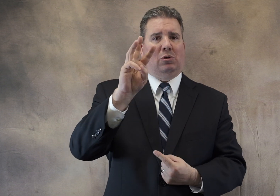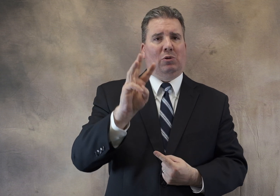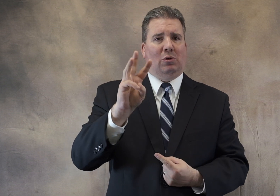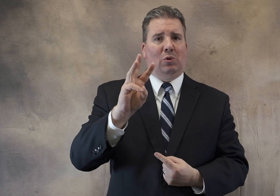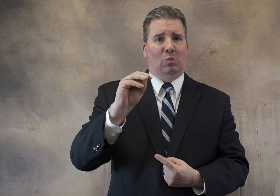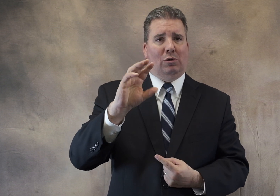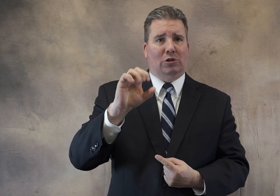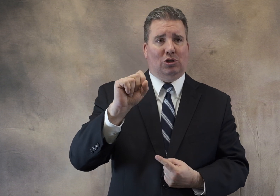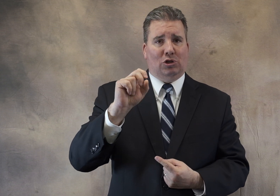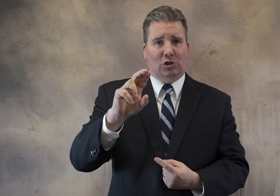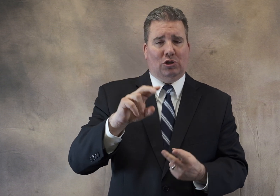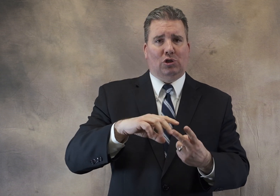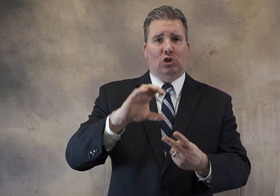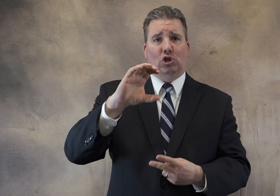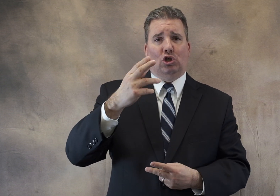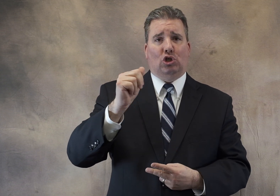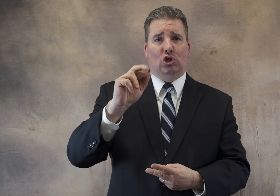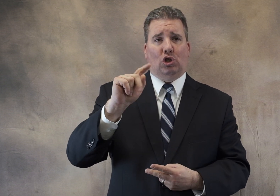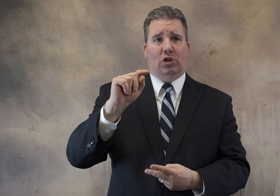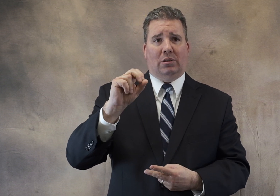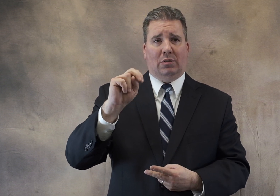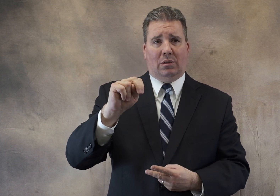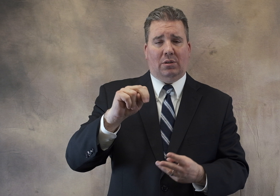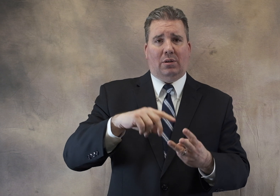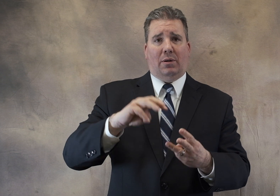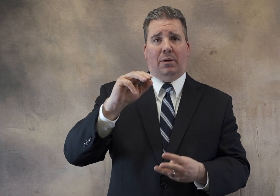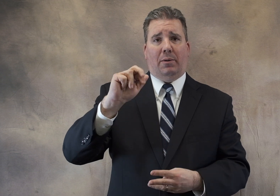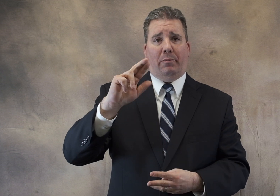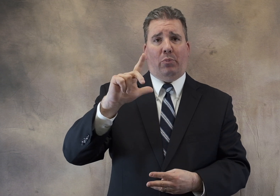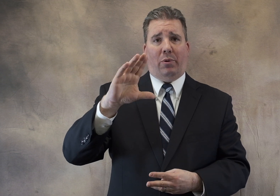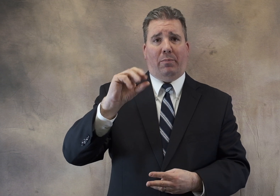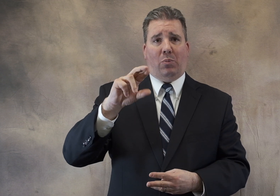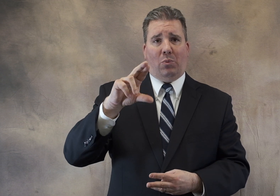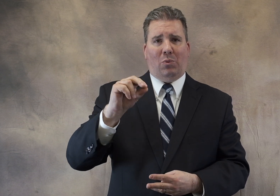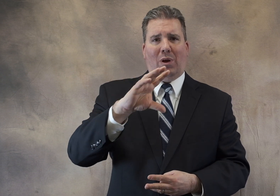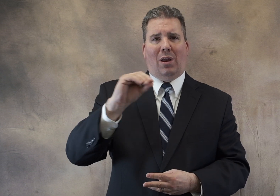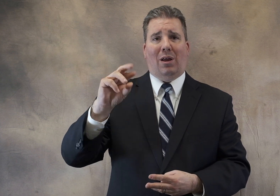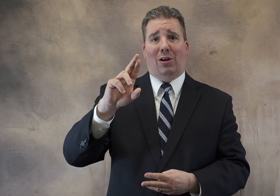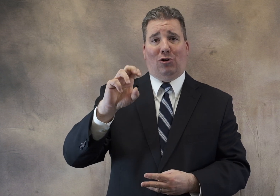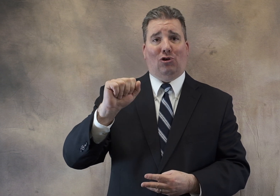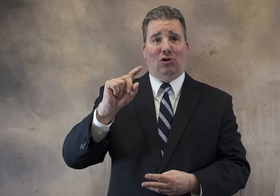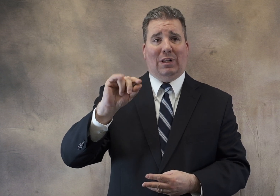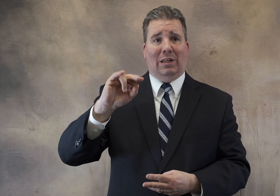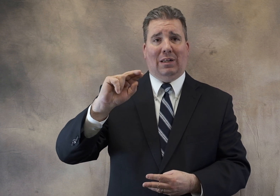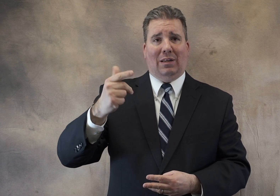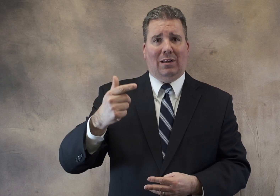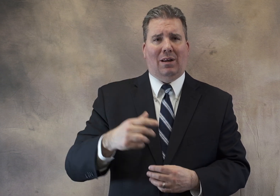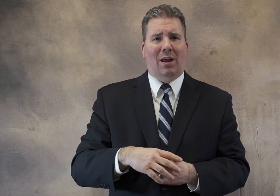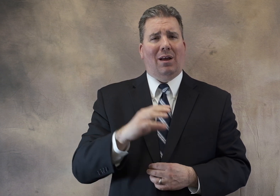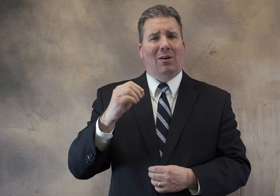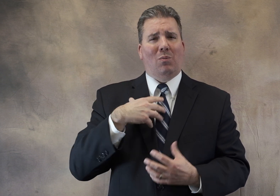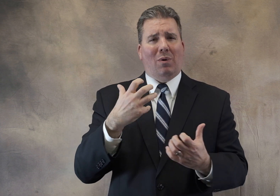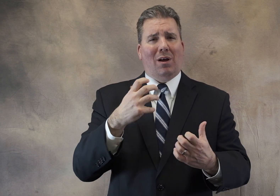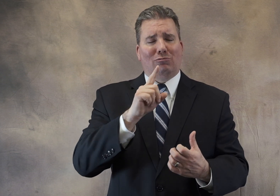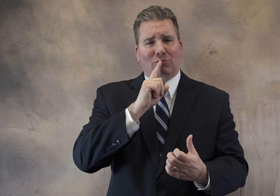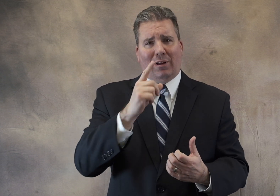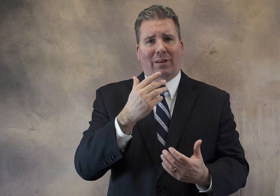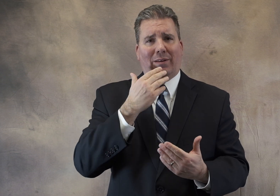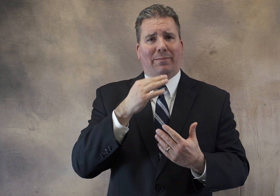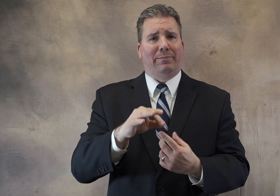perspective; those Departments are Worcester, Charlton, Marlborough, and Reading.